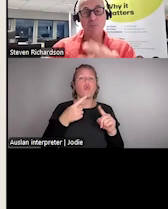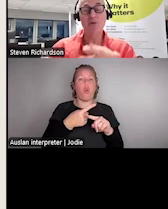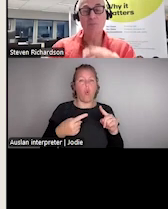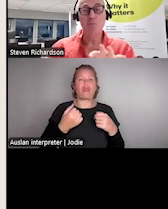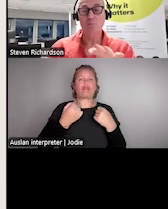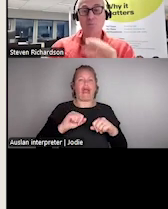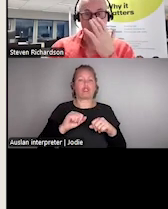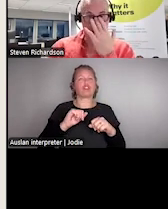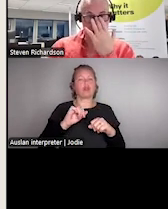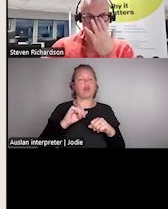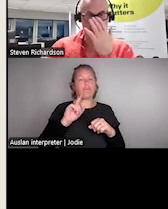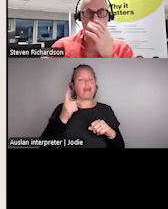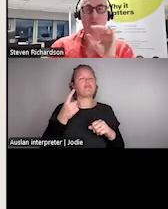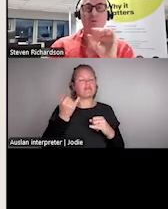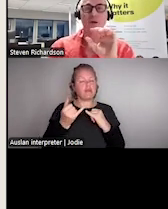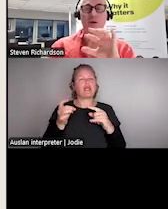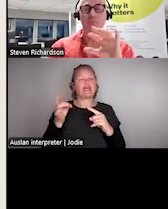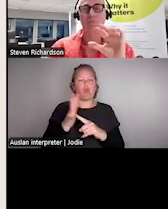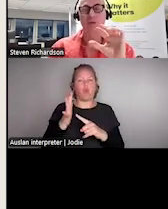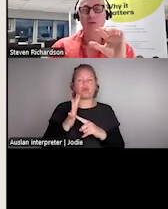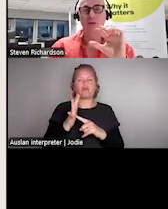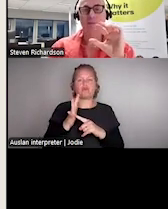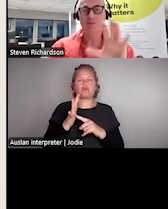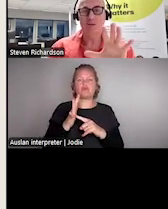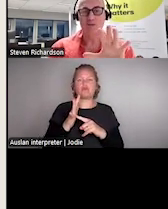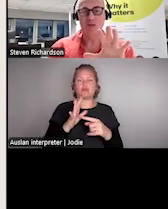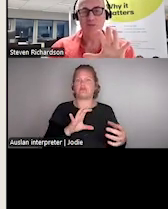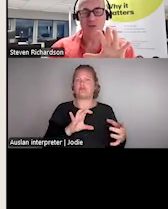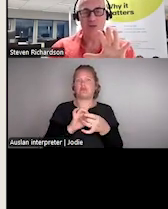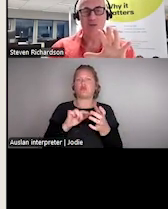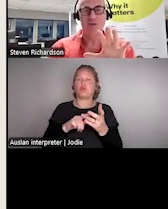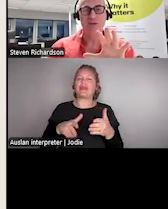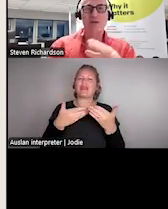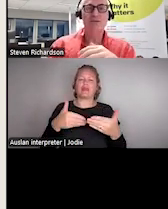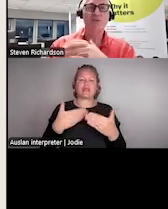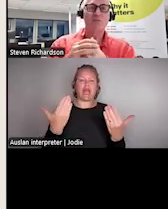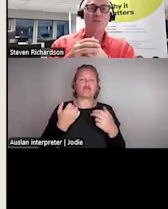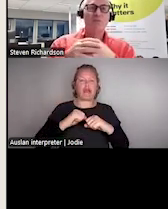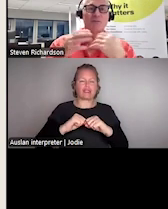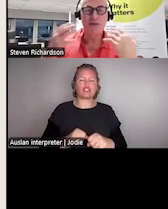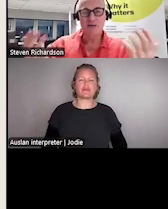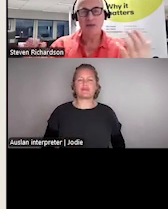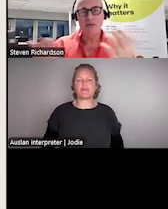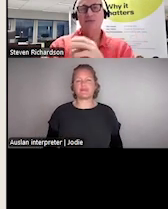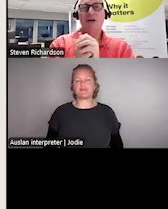a very important one when it comes to a Giving Day strategy. Database,